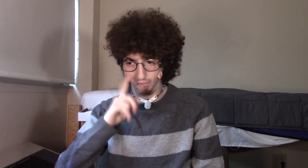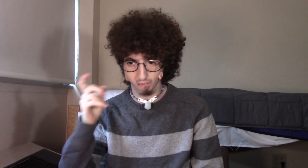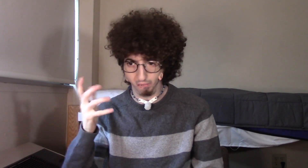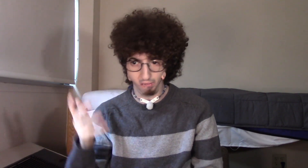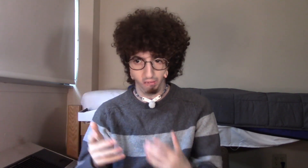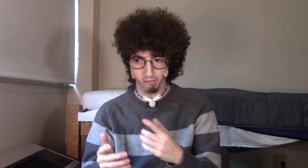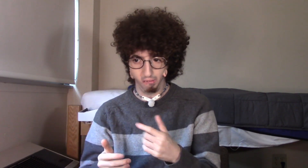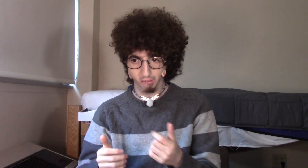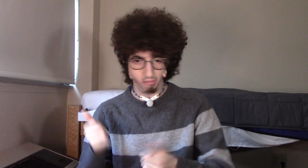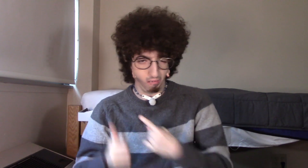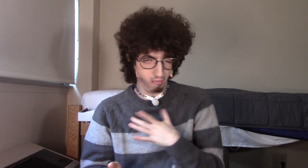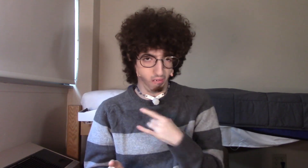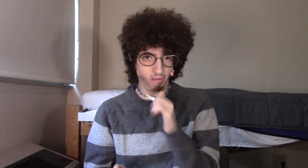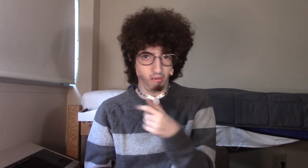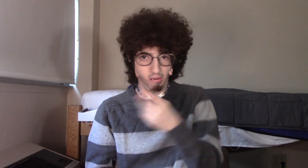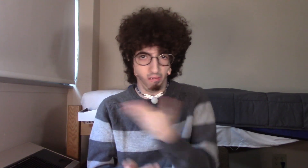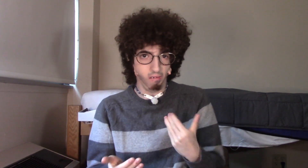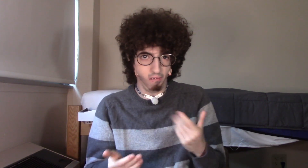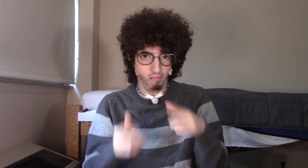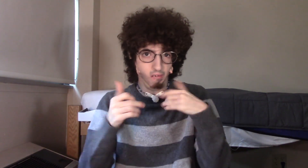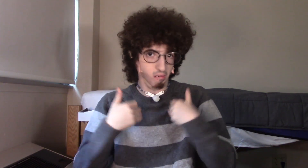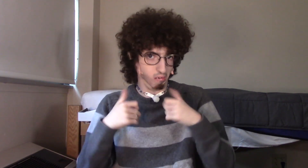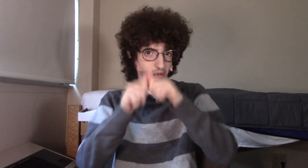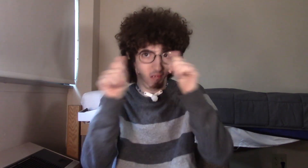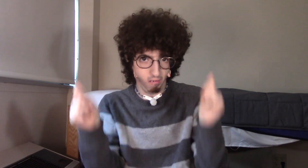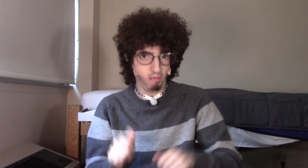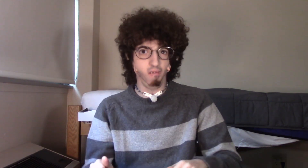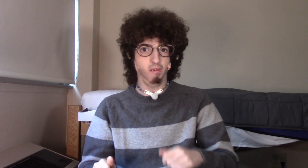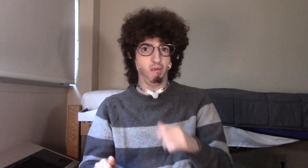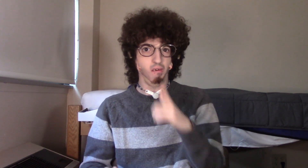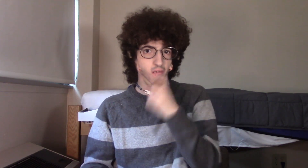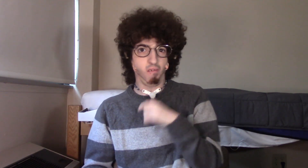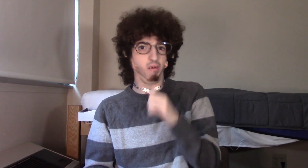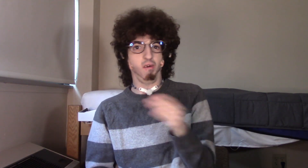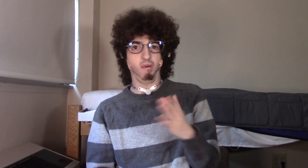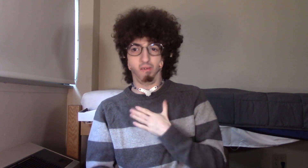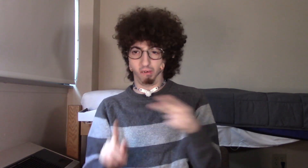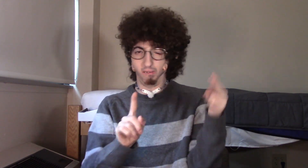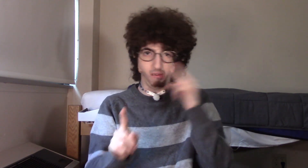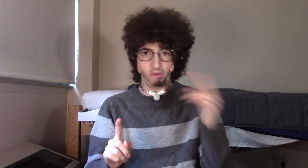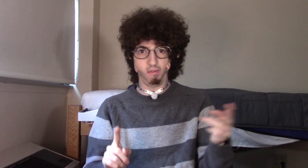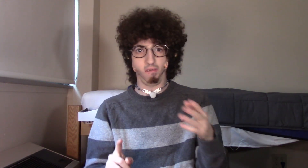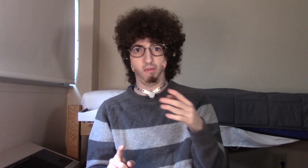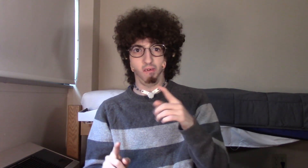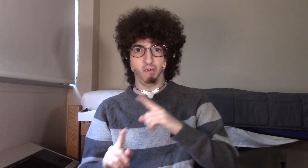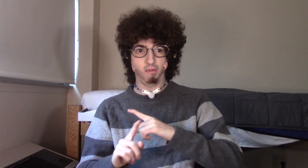Because whether I like it or not those things have shaped who I am and my perspectives